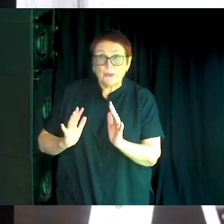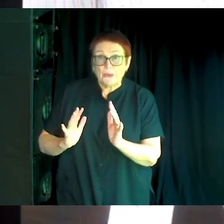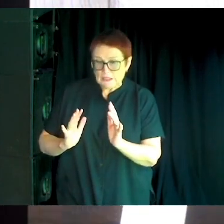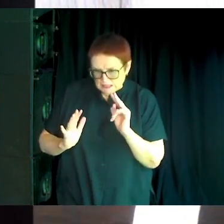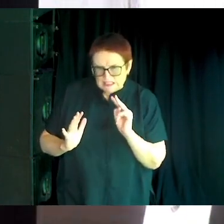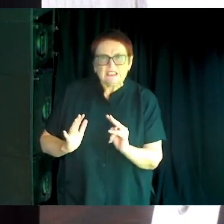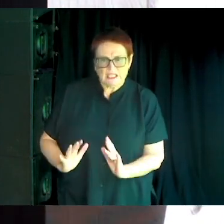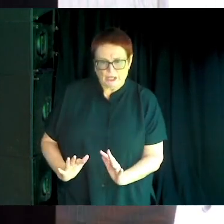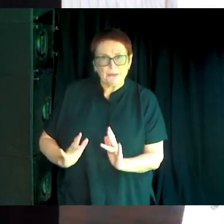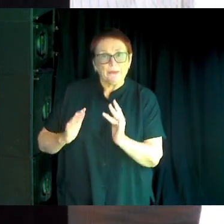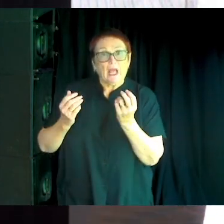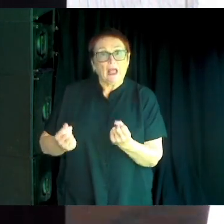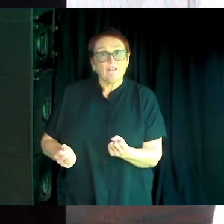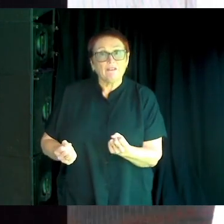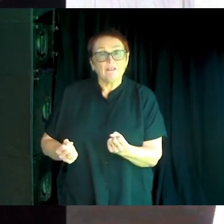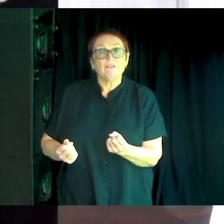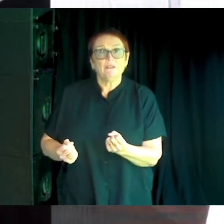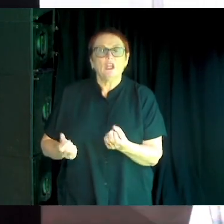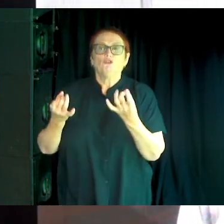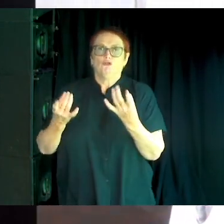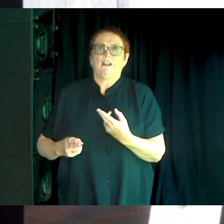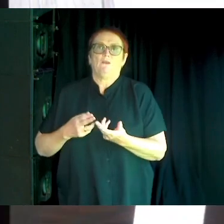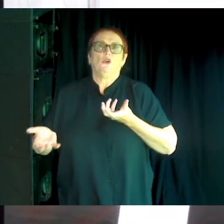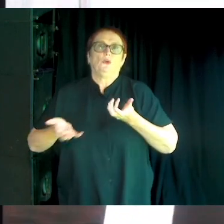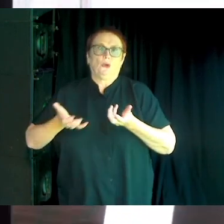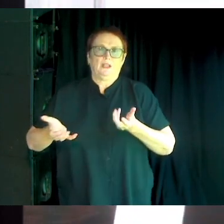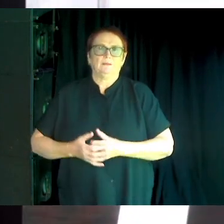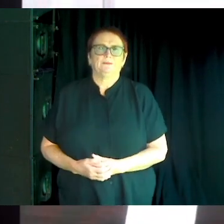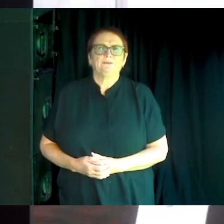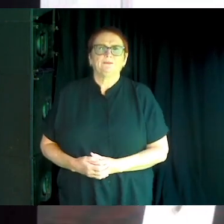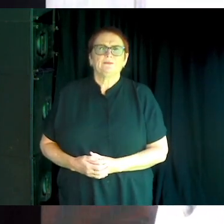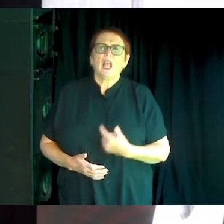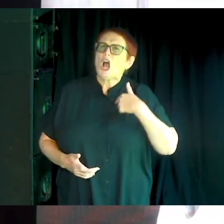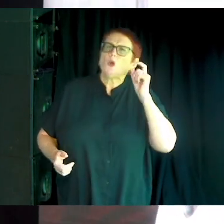smoke come out yes which one is ready so because this is cast iron I'm not too worried about it